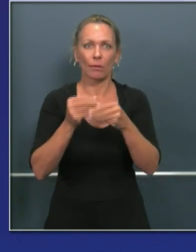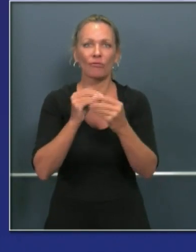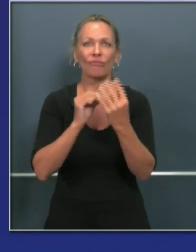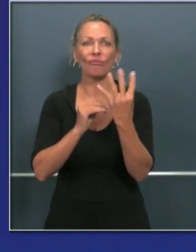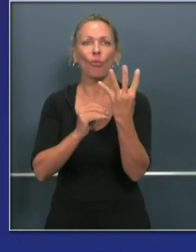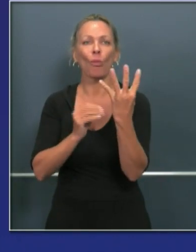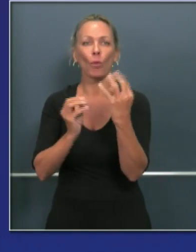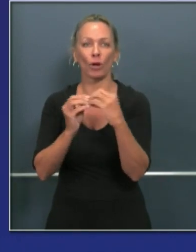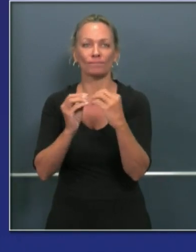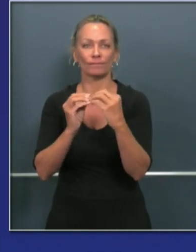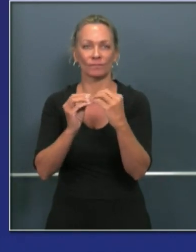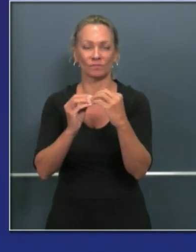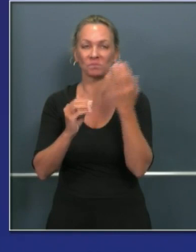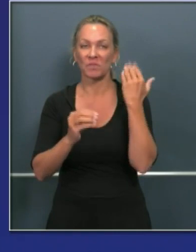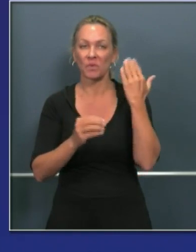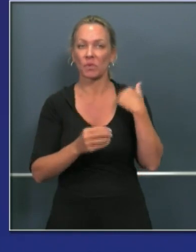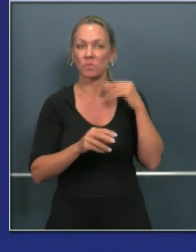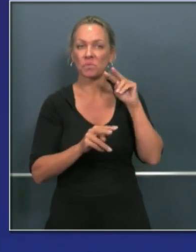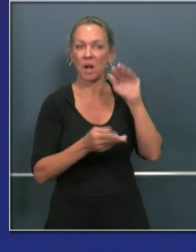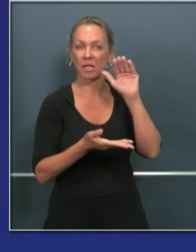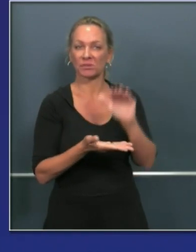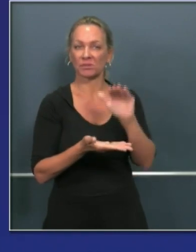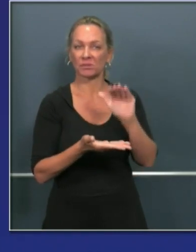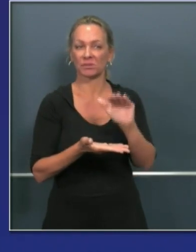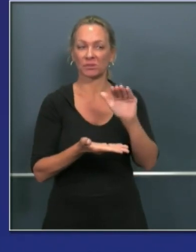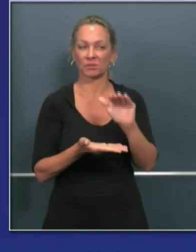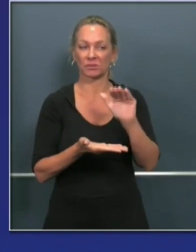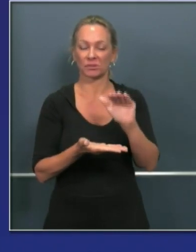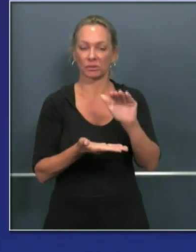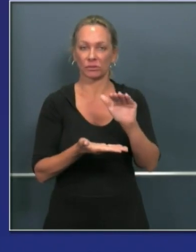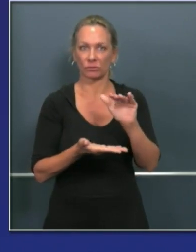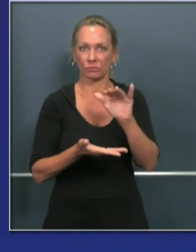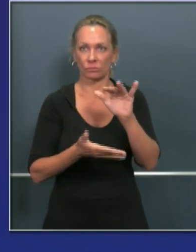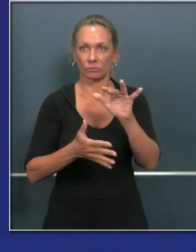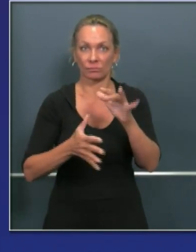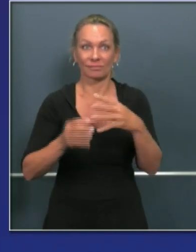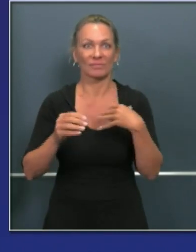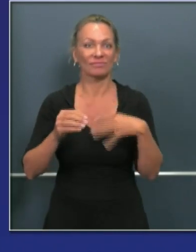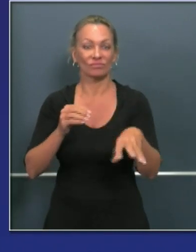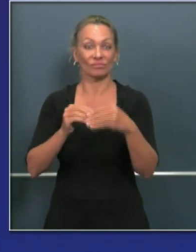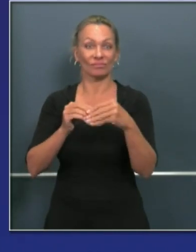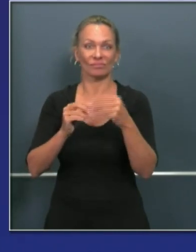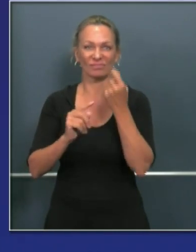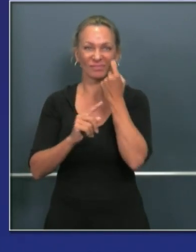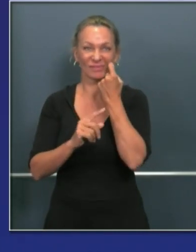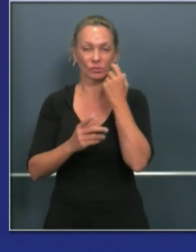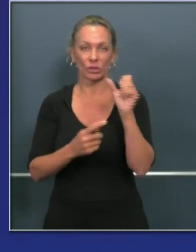SALON A COUNTY WE HAD IT MURRAY SAID COUNTY WE ADDED ORANGE COUNTY. AND WE ADDED